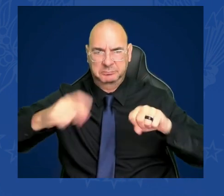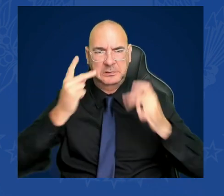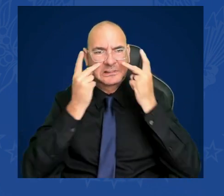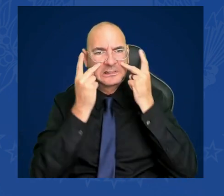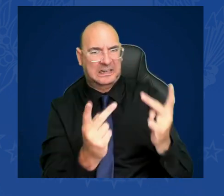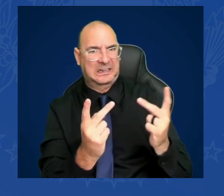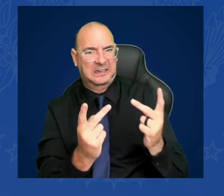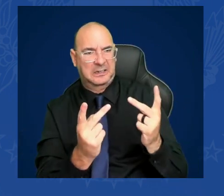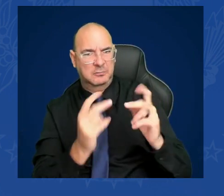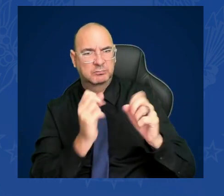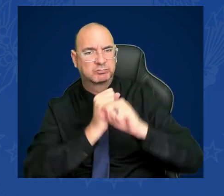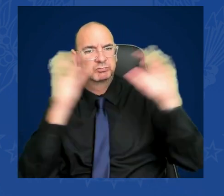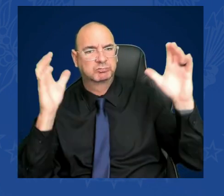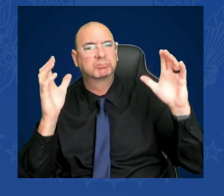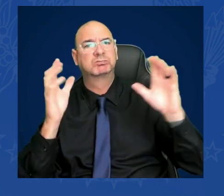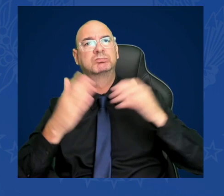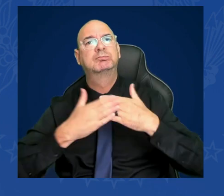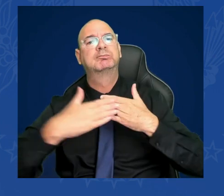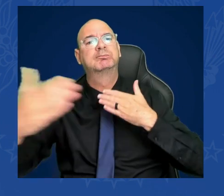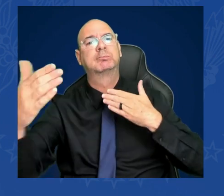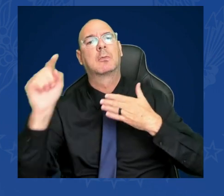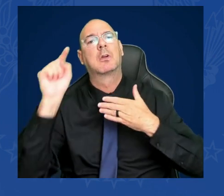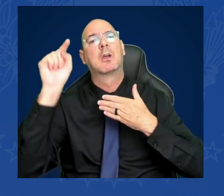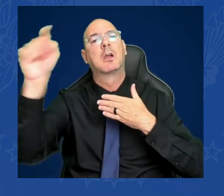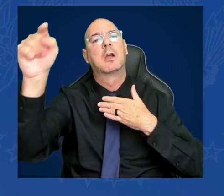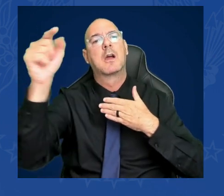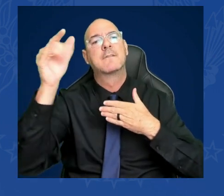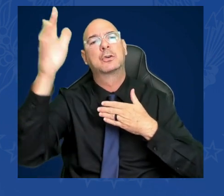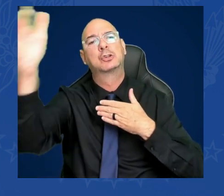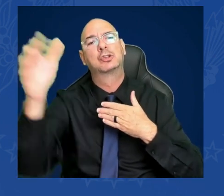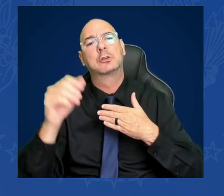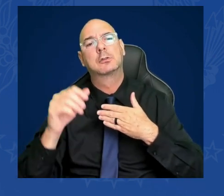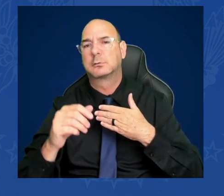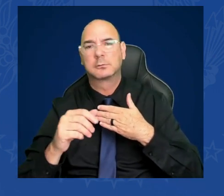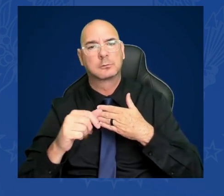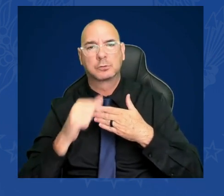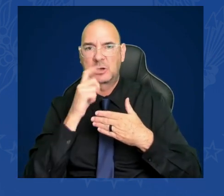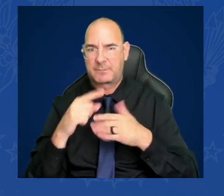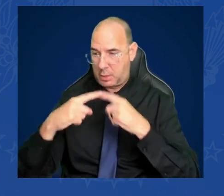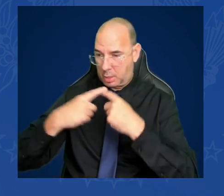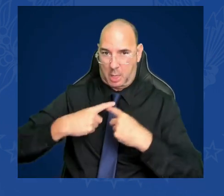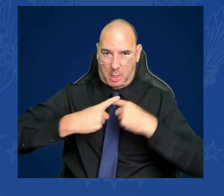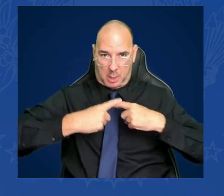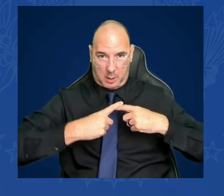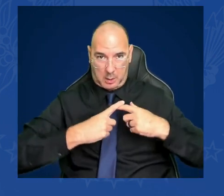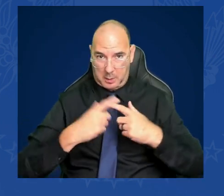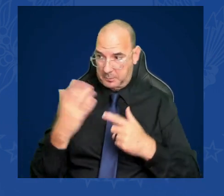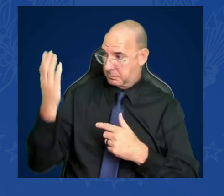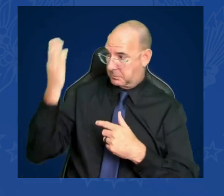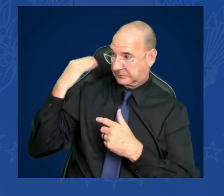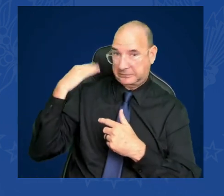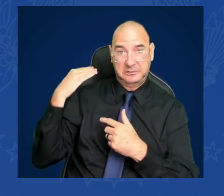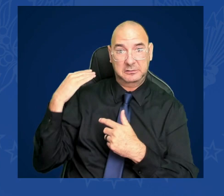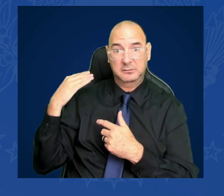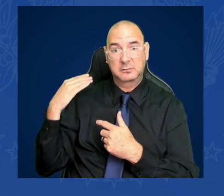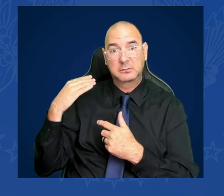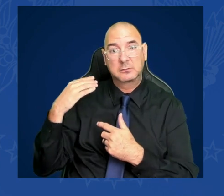unburdened by what has been; to learn from the past, but not be limited by it;